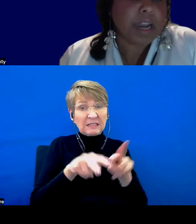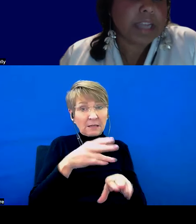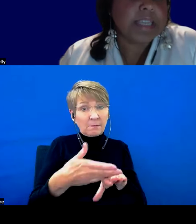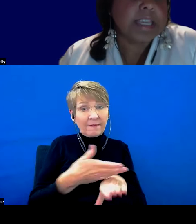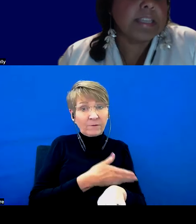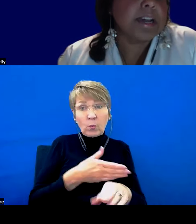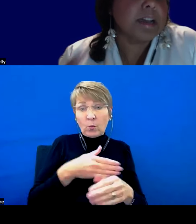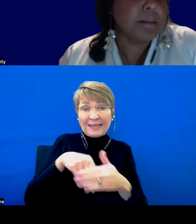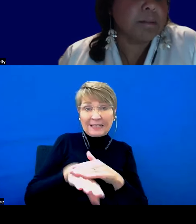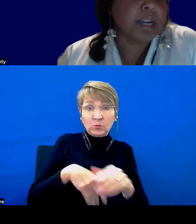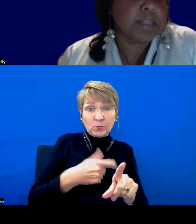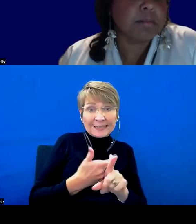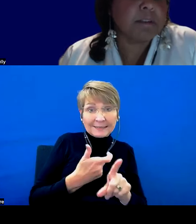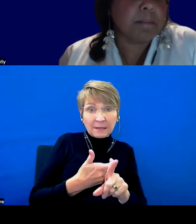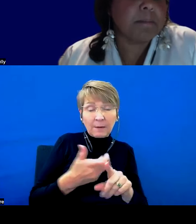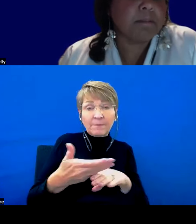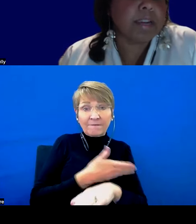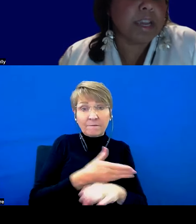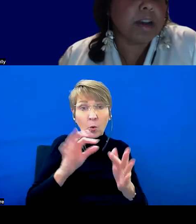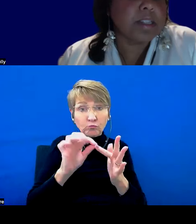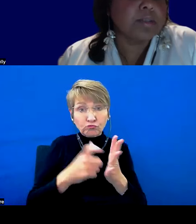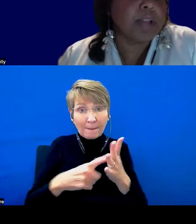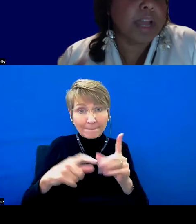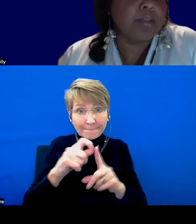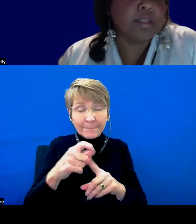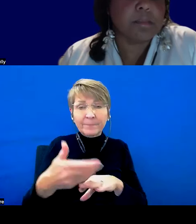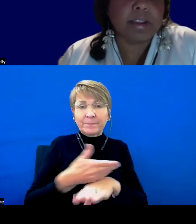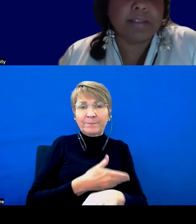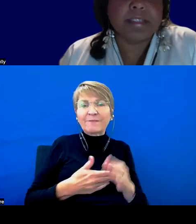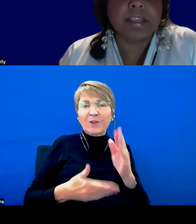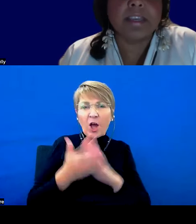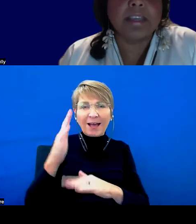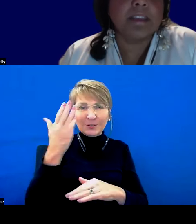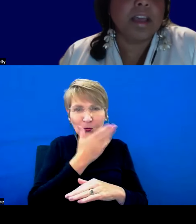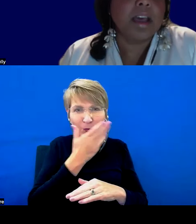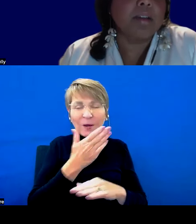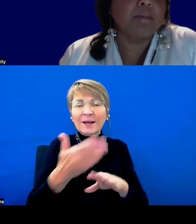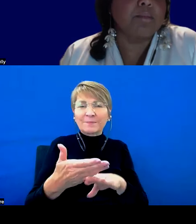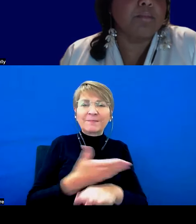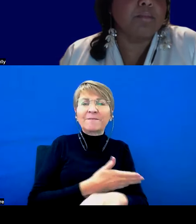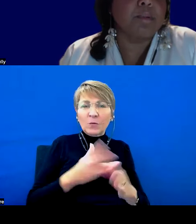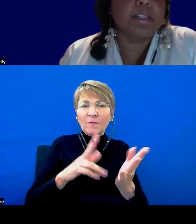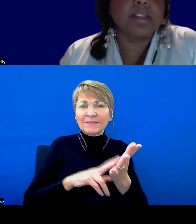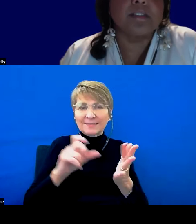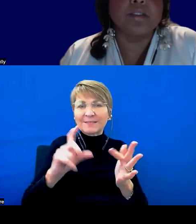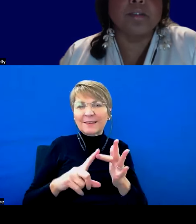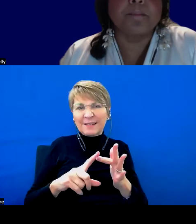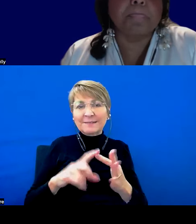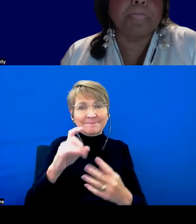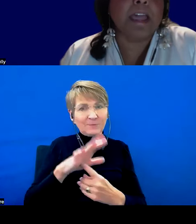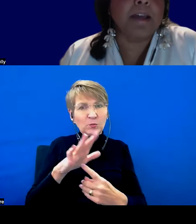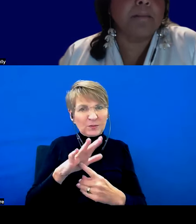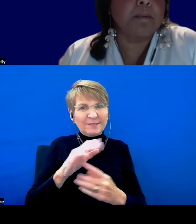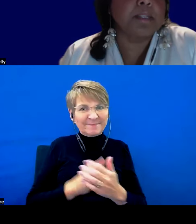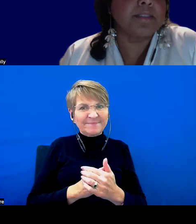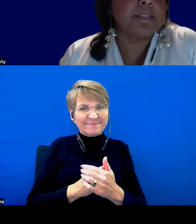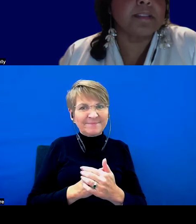to kinder, prior to prep, pre-high school and also pre-VCE are good points of assessment.